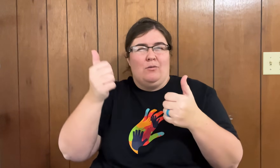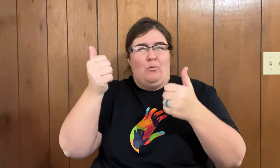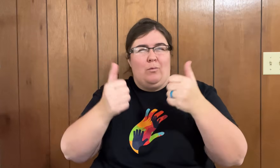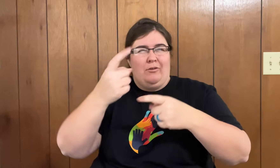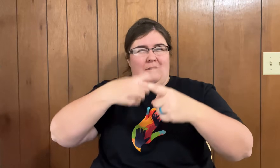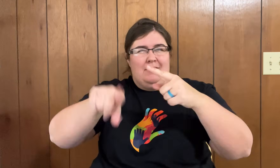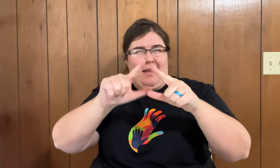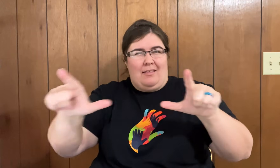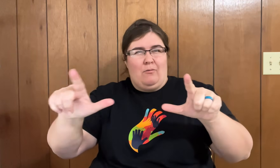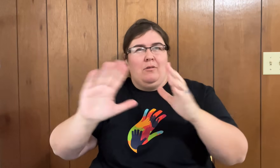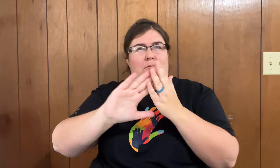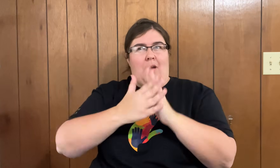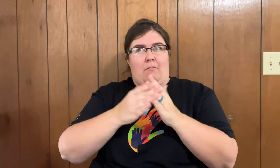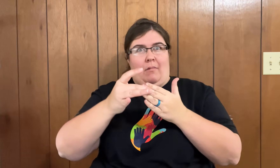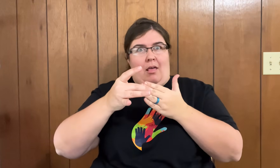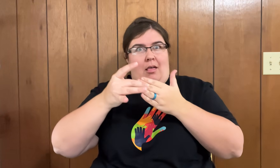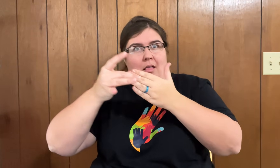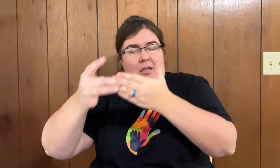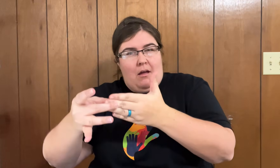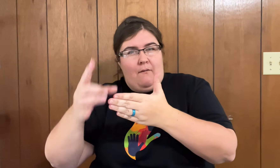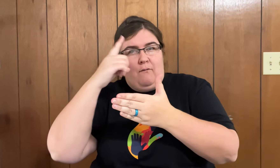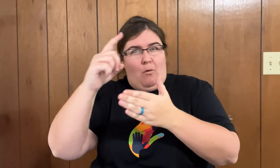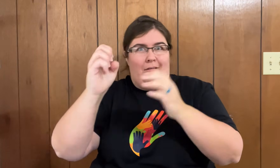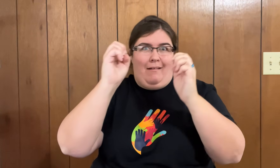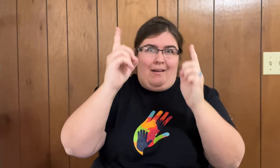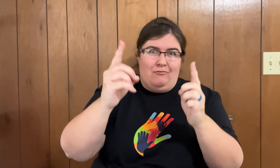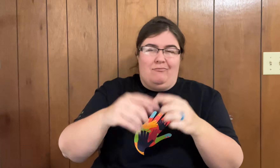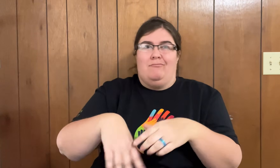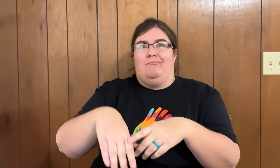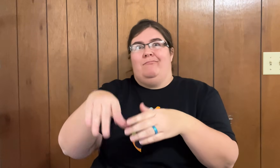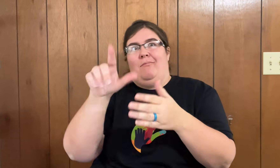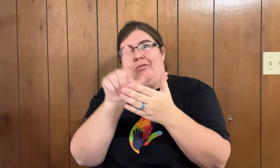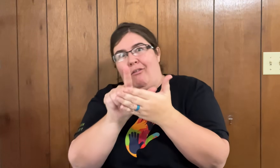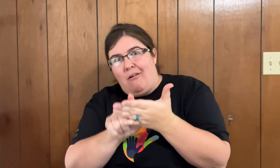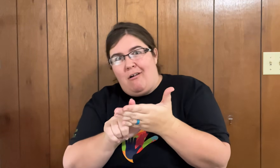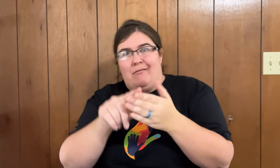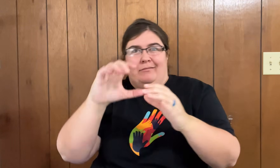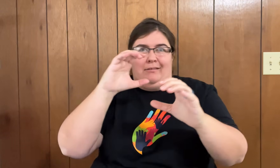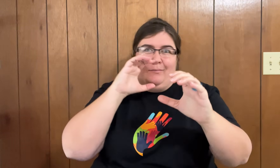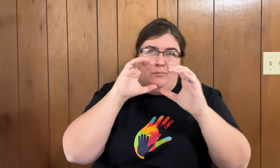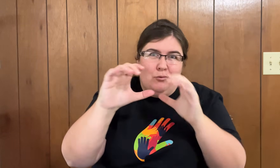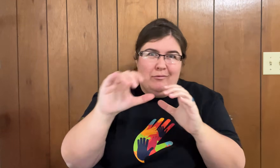Who decides which sign language should lead in education, law,